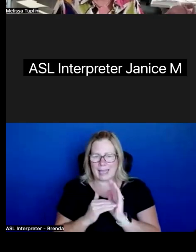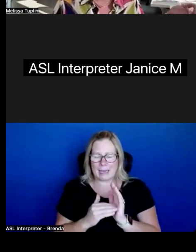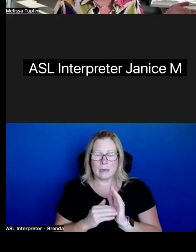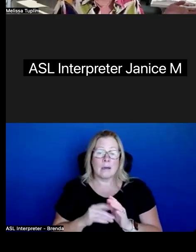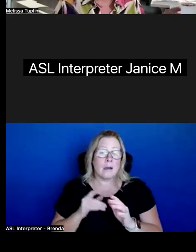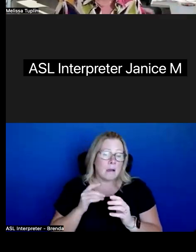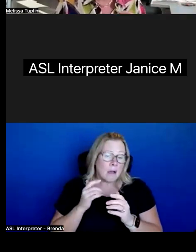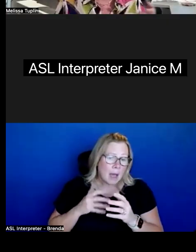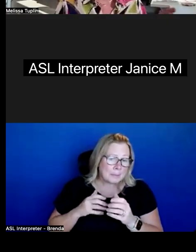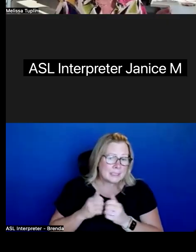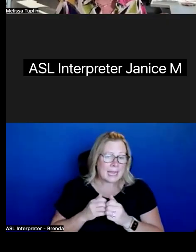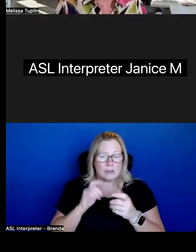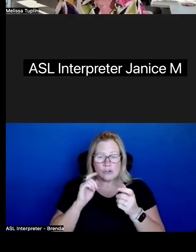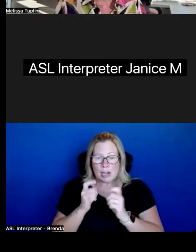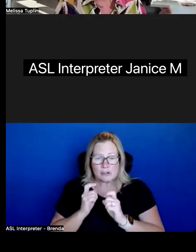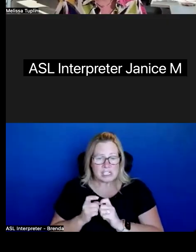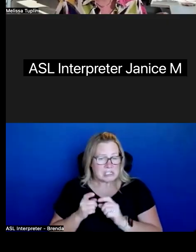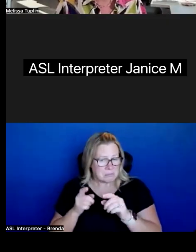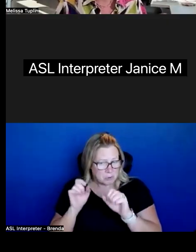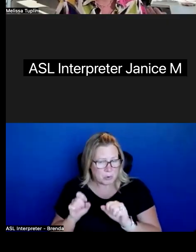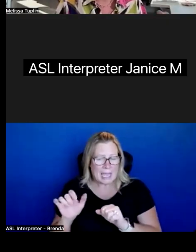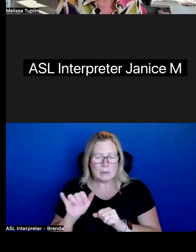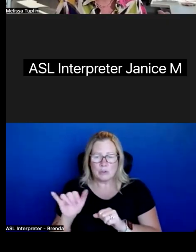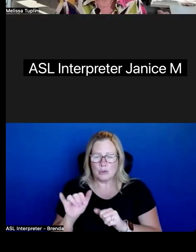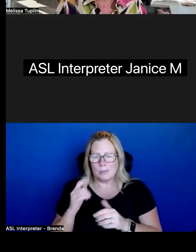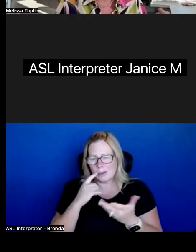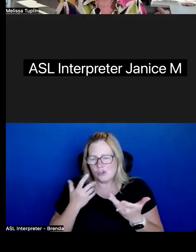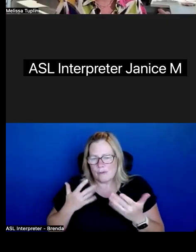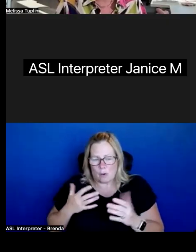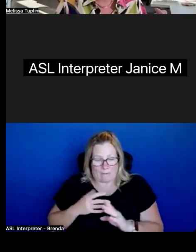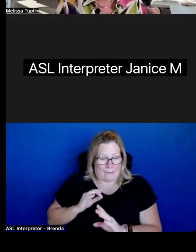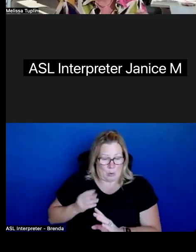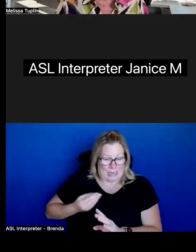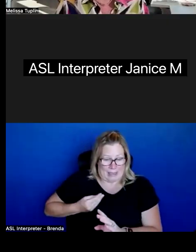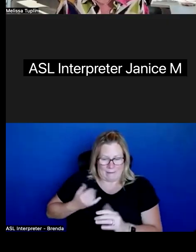to it now that you are further along in the projection year beginning in 2025.